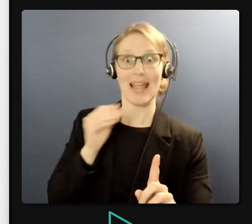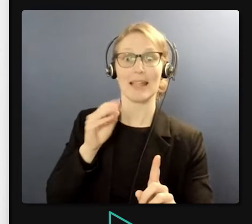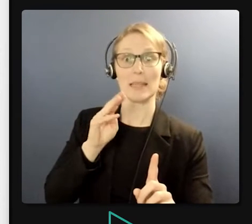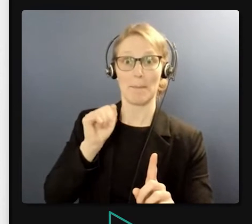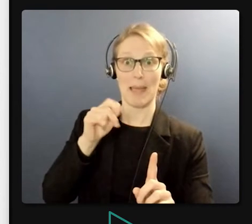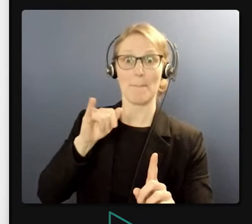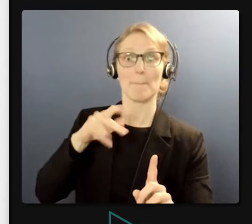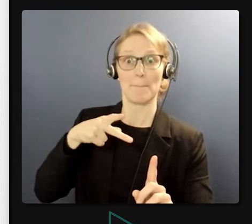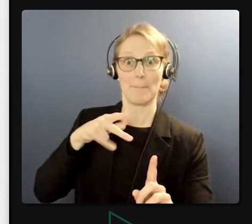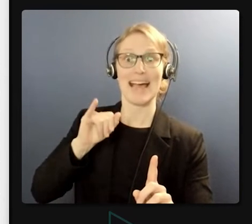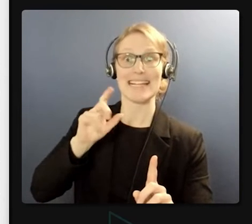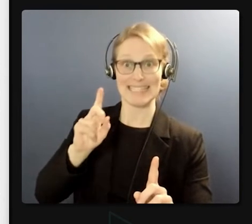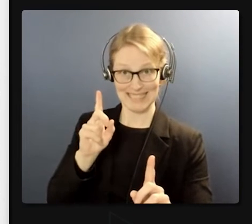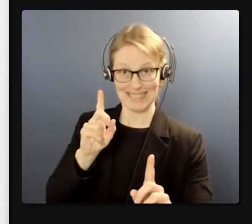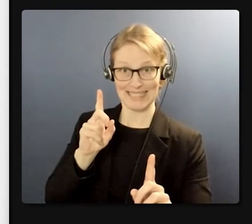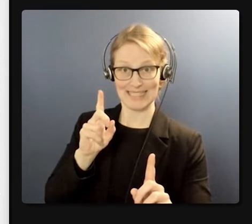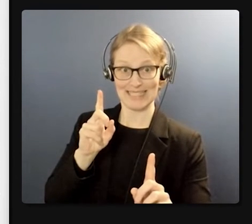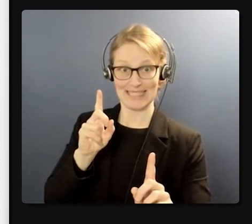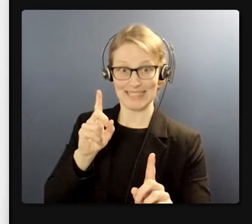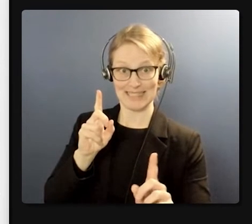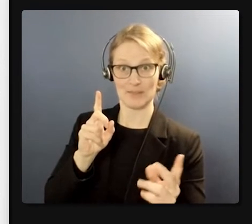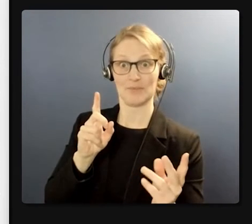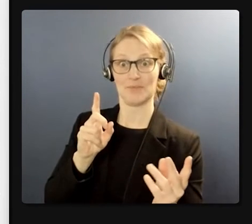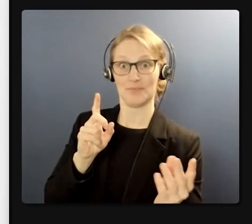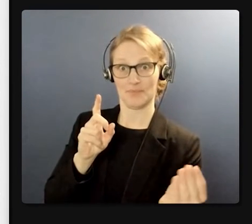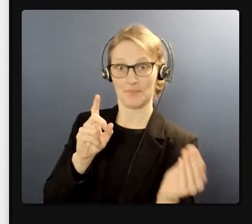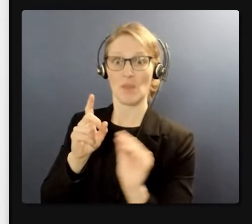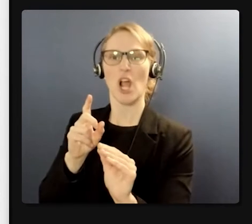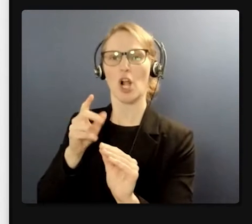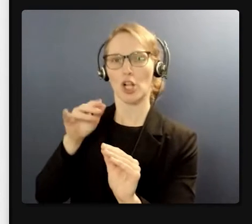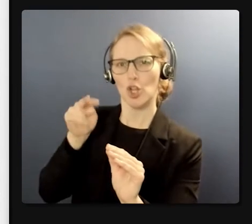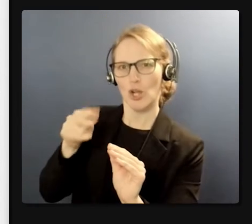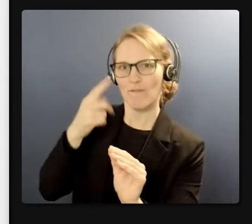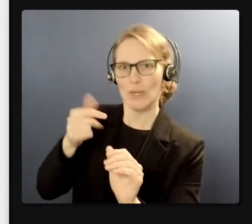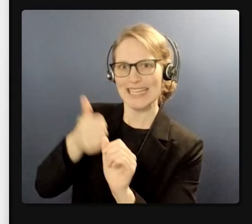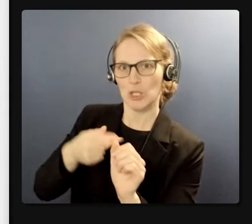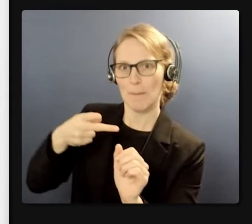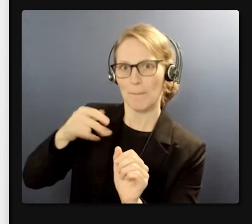Then, looking it up for each pixel like "should I color this?"